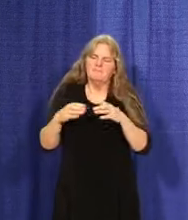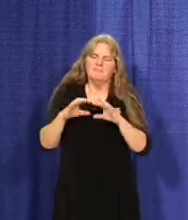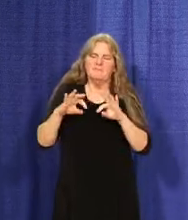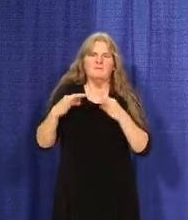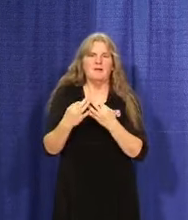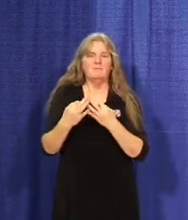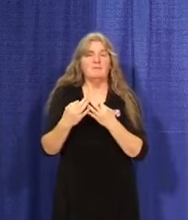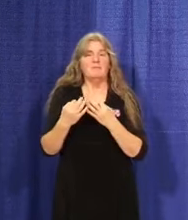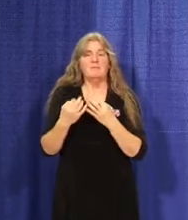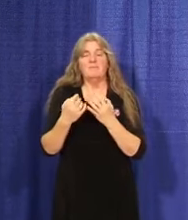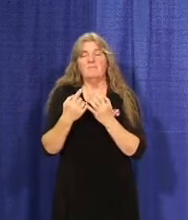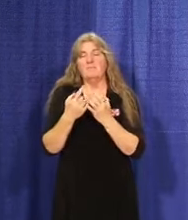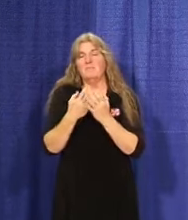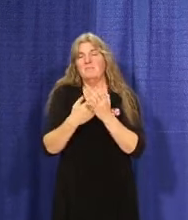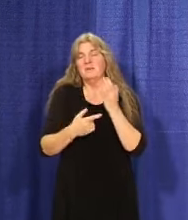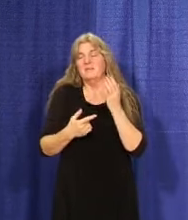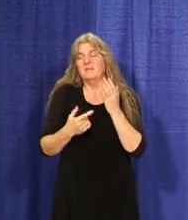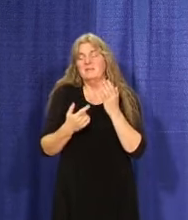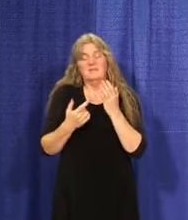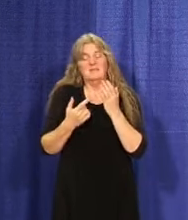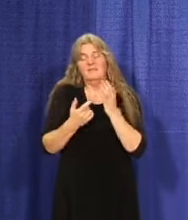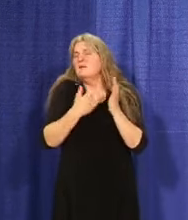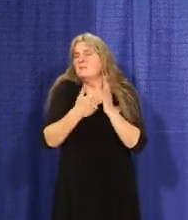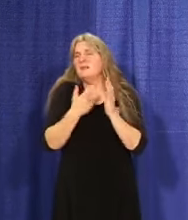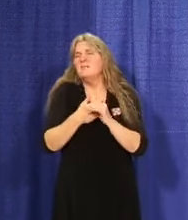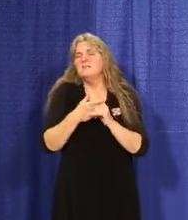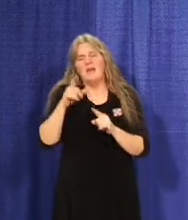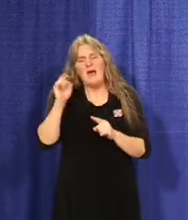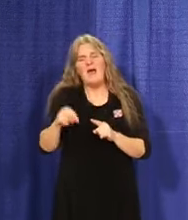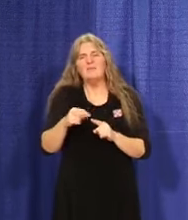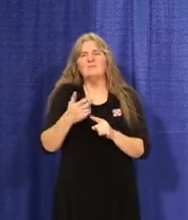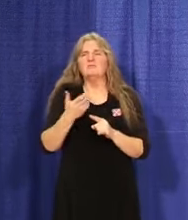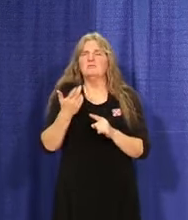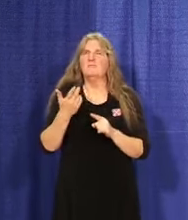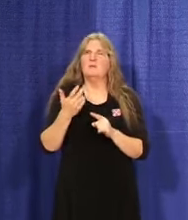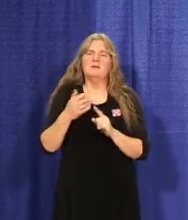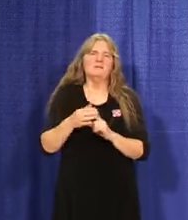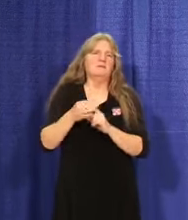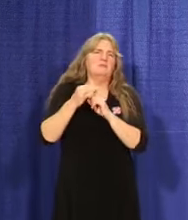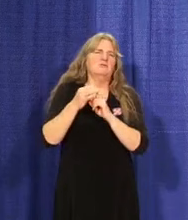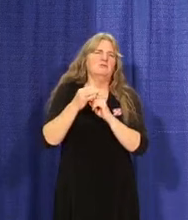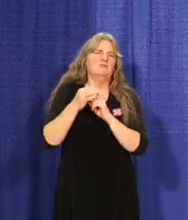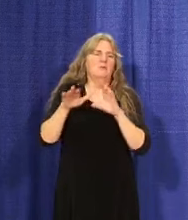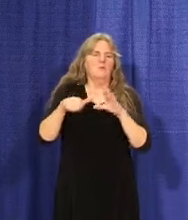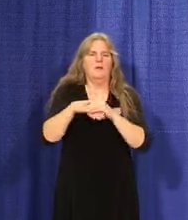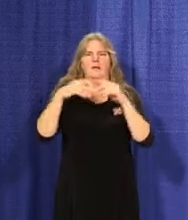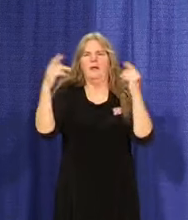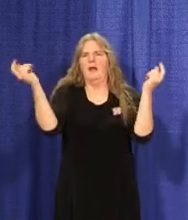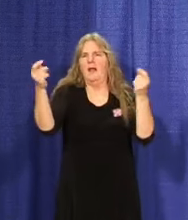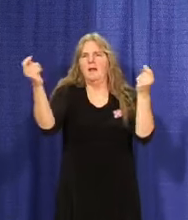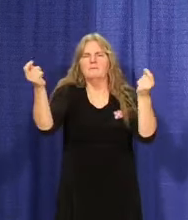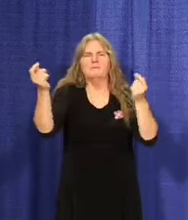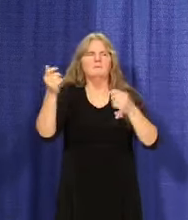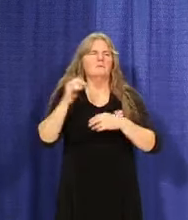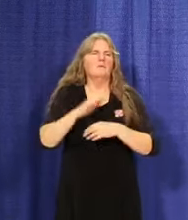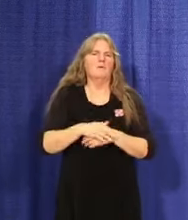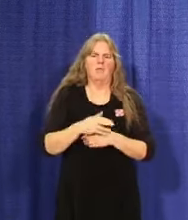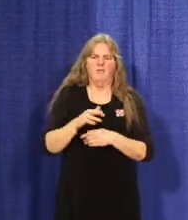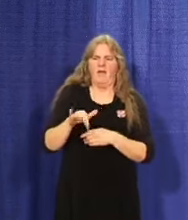compelling reasons for travel. It might be special anniversaries or seeing someone that may not have too much time